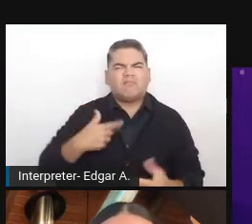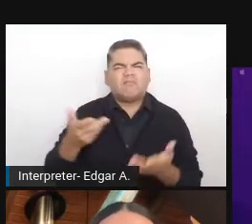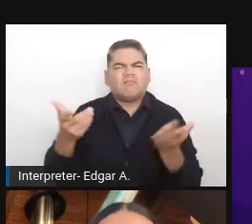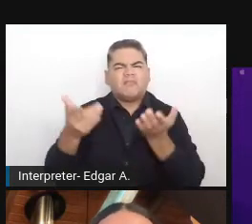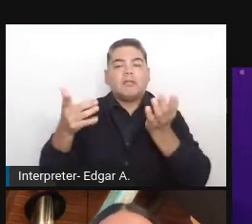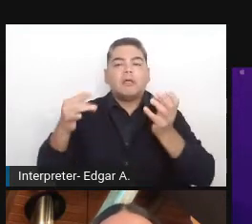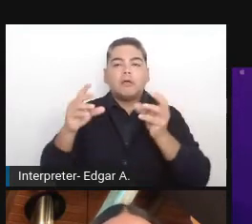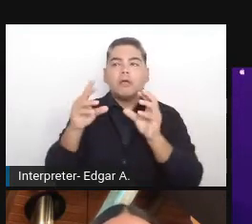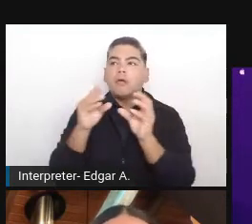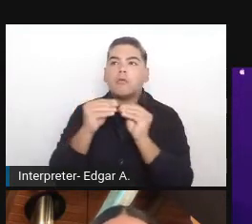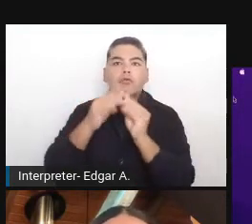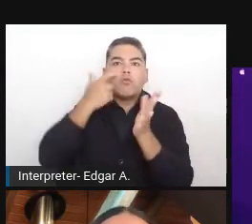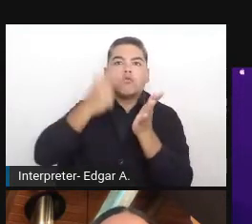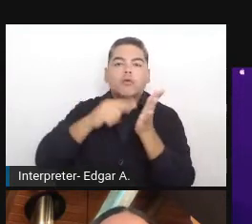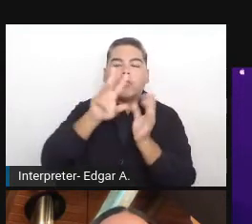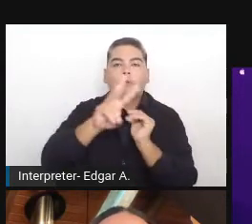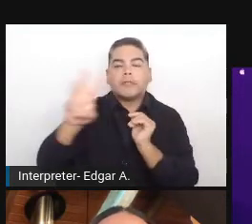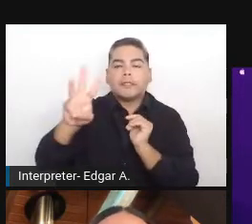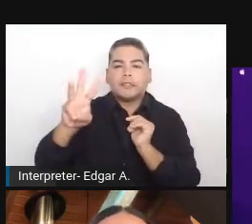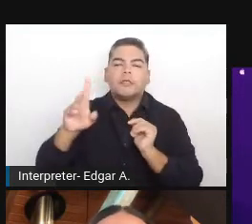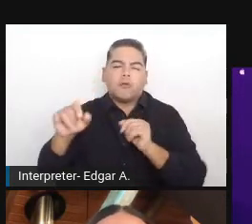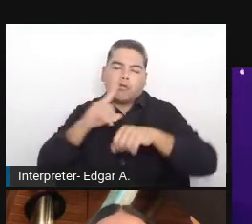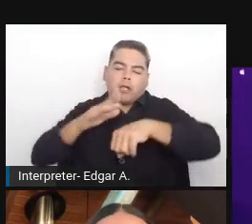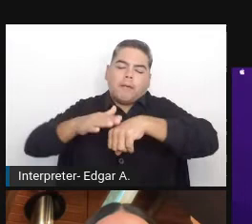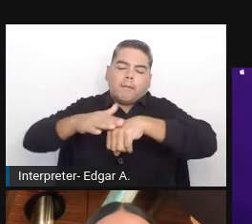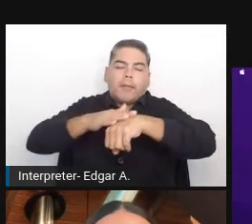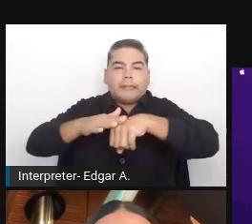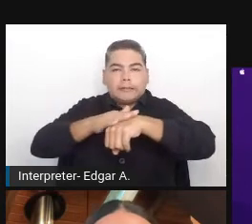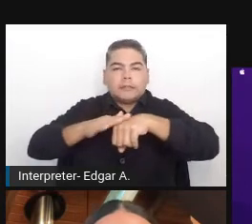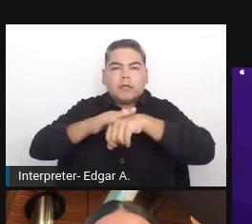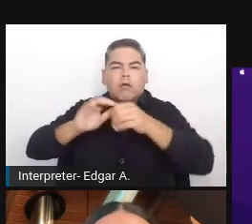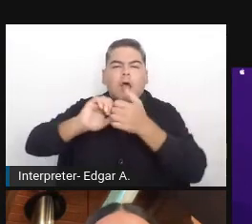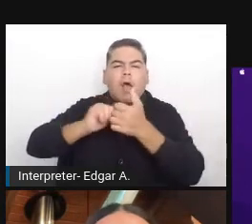and the most basic way for users to share information with you.